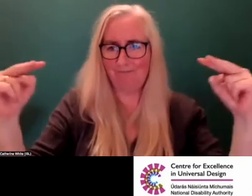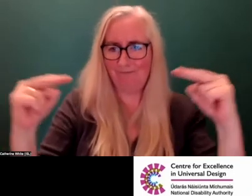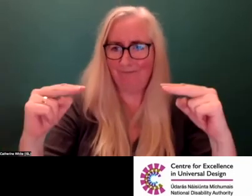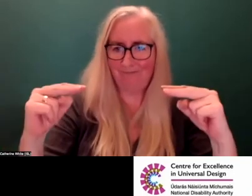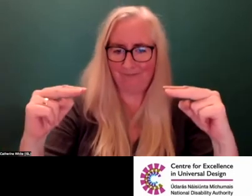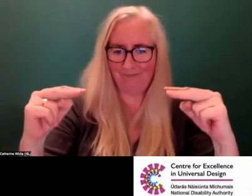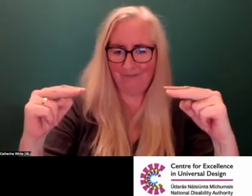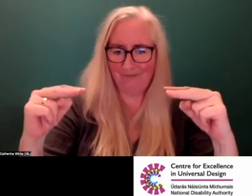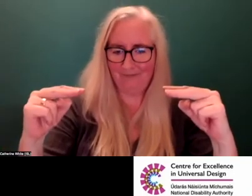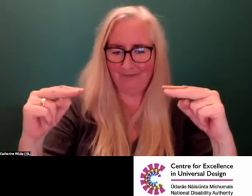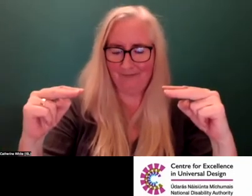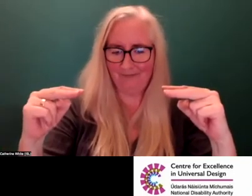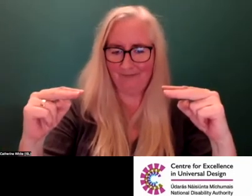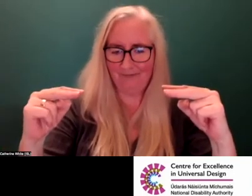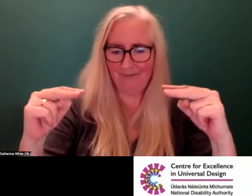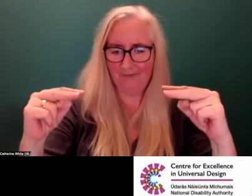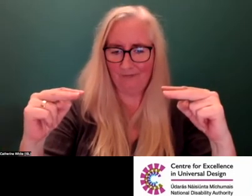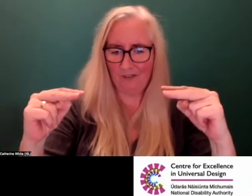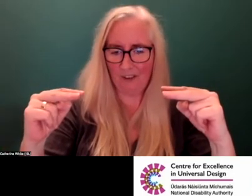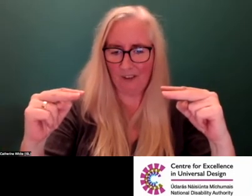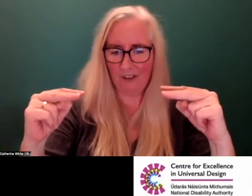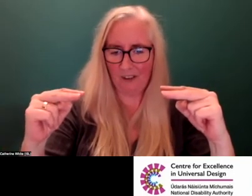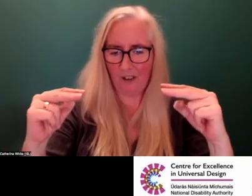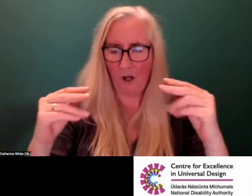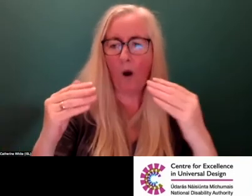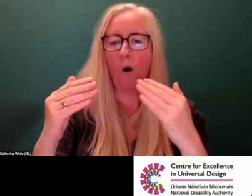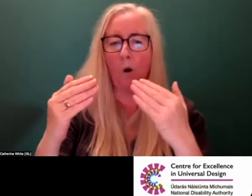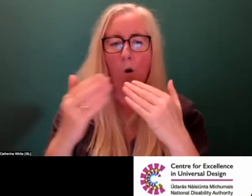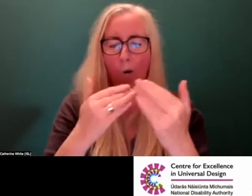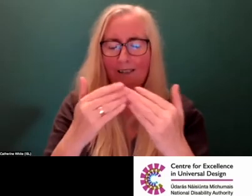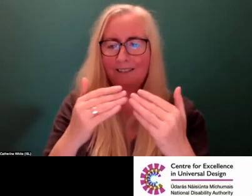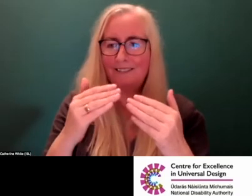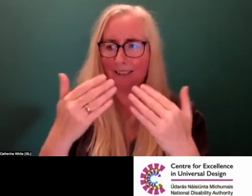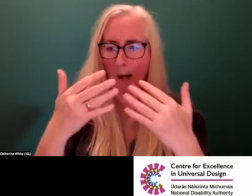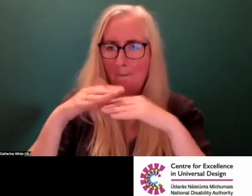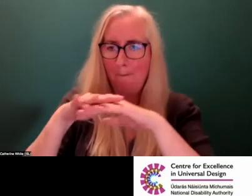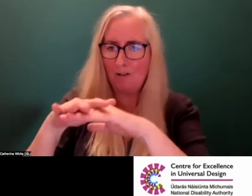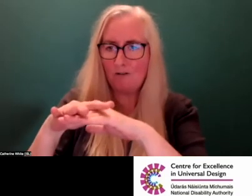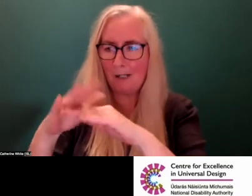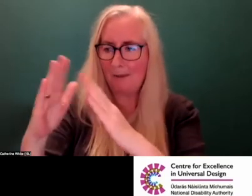different ends, we're coming at it from what will be mainstream housing, and